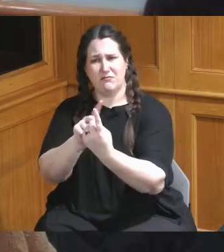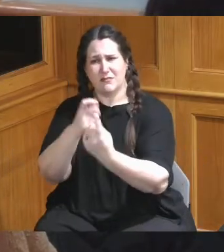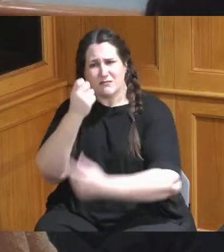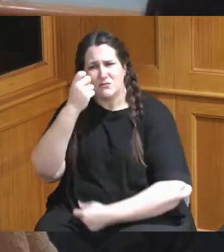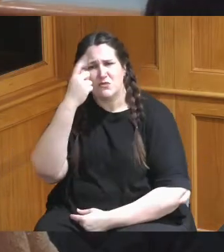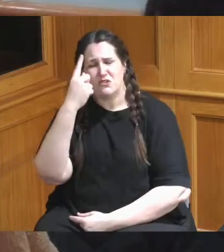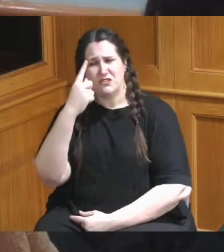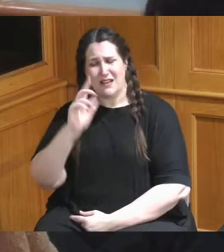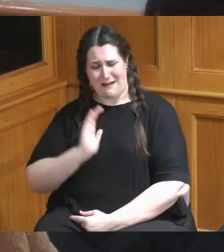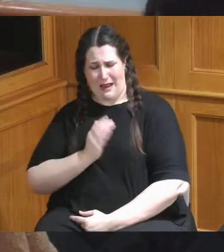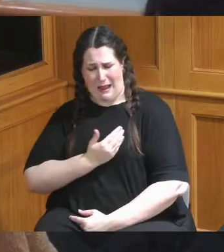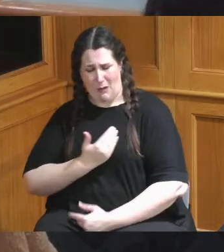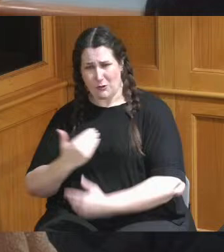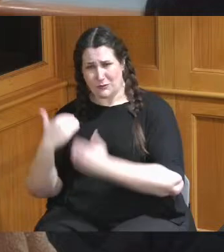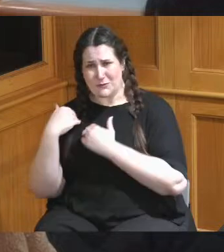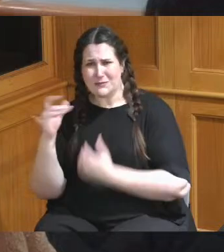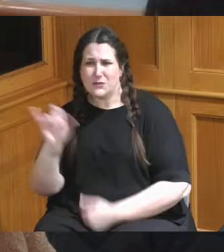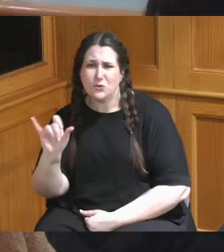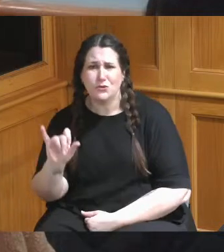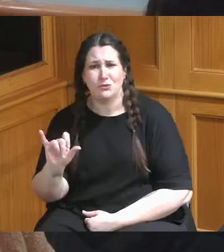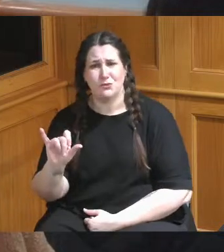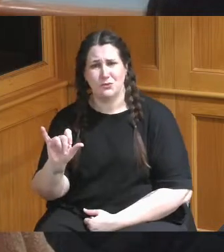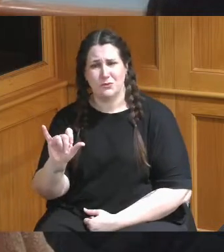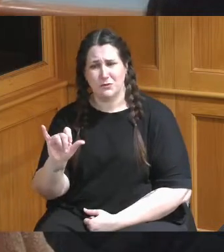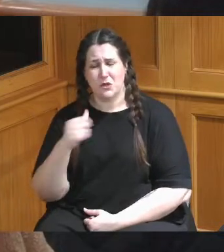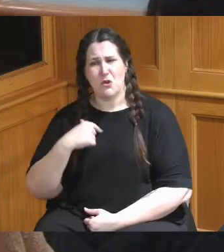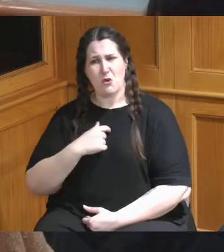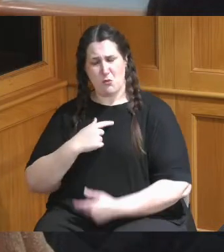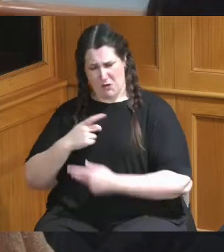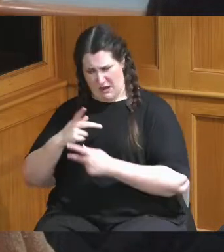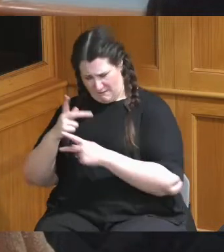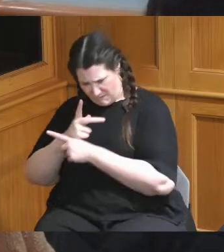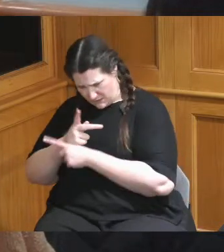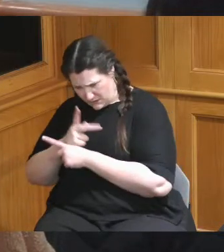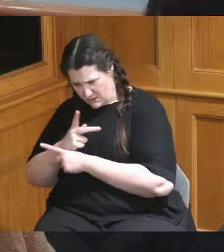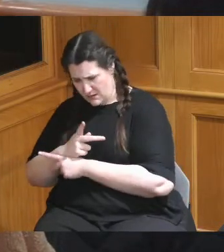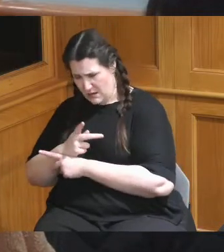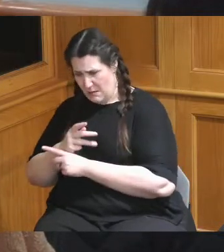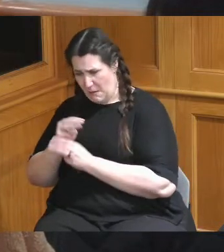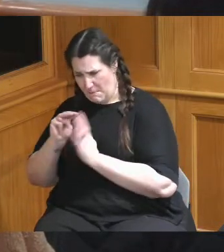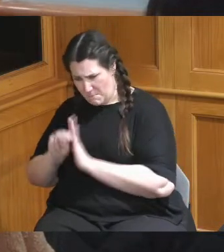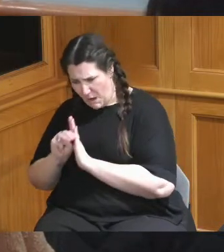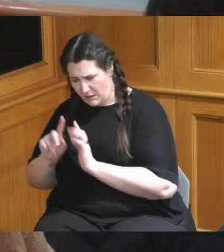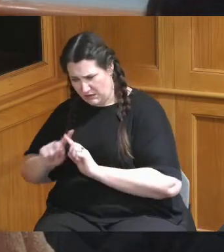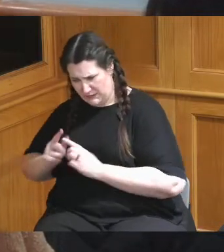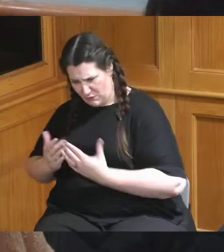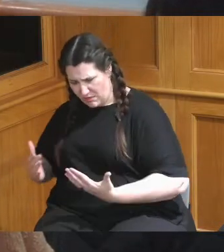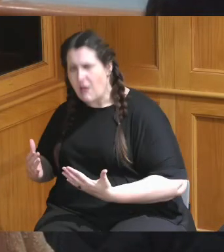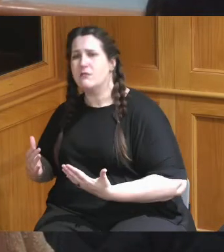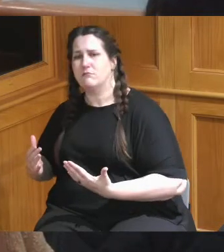got to do our part. Mhm. So, we did some financial modeling, programmatic modeling. We are asking